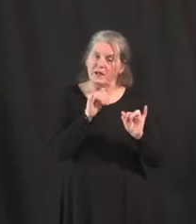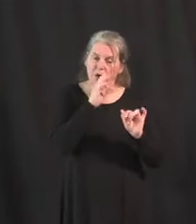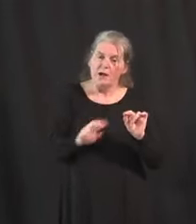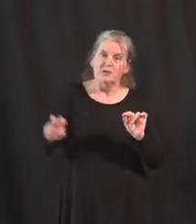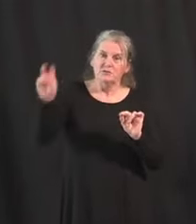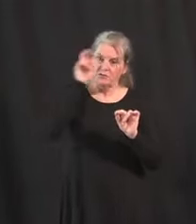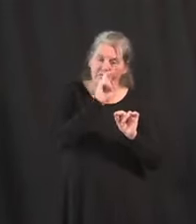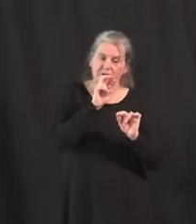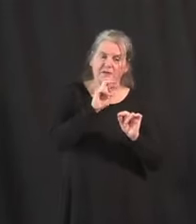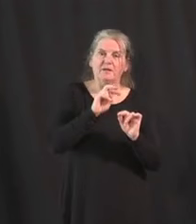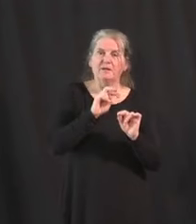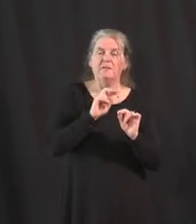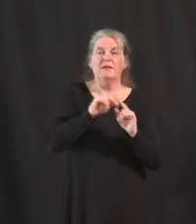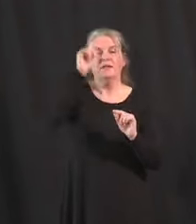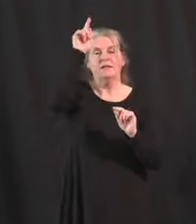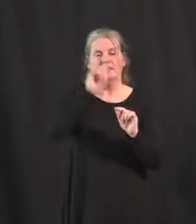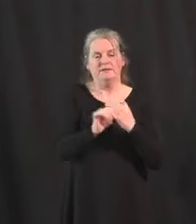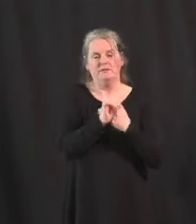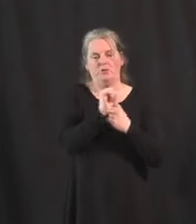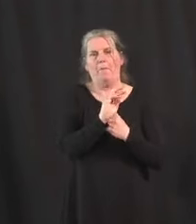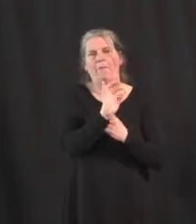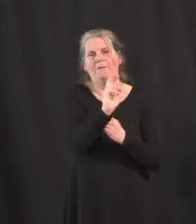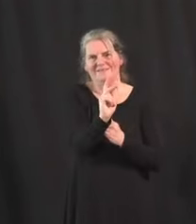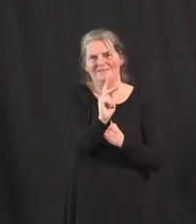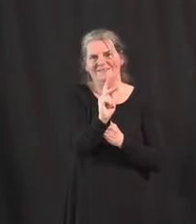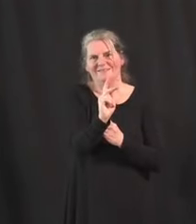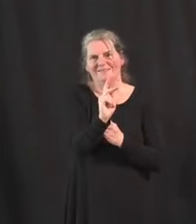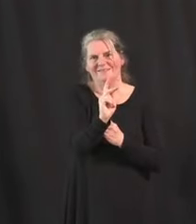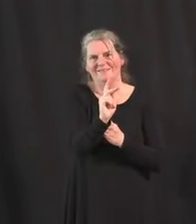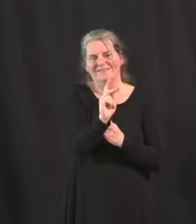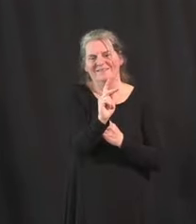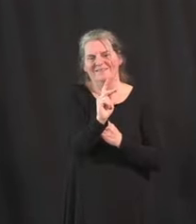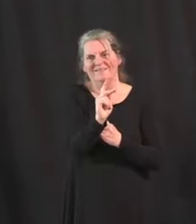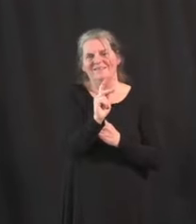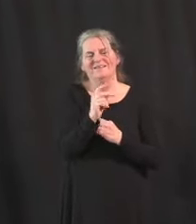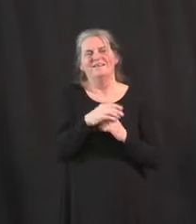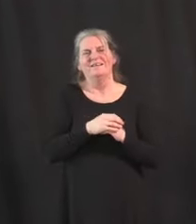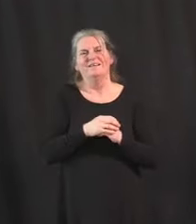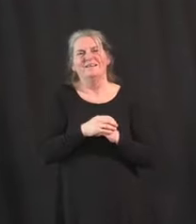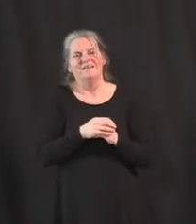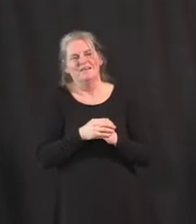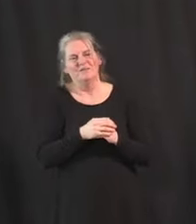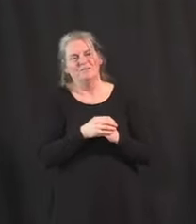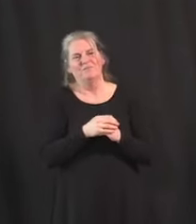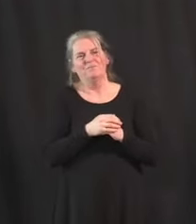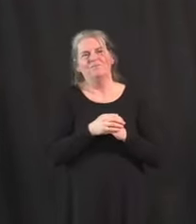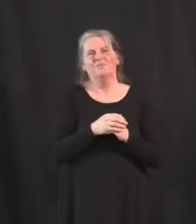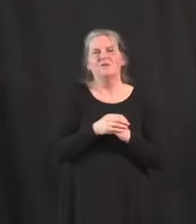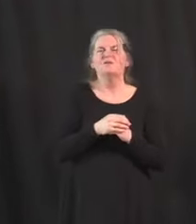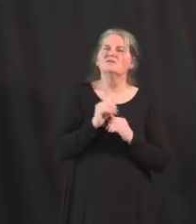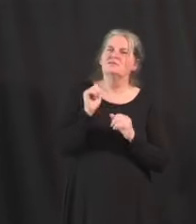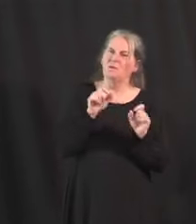THE RISK THEREFORE OF IMPORTATION IS DECREASING. THAT WILL ALSO REFLECT A CERTAIN AMOUNT OF DECREASING IN TESTING